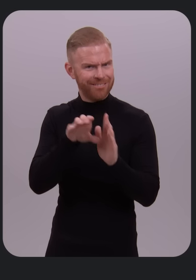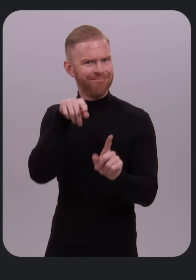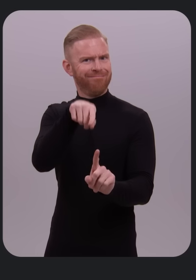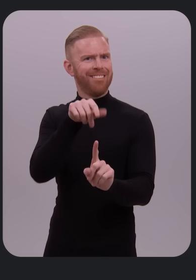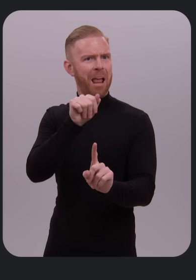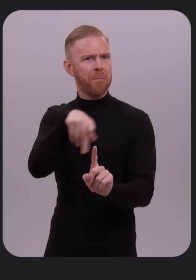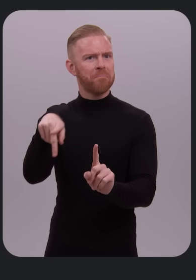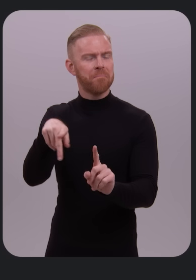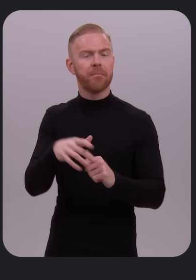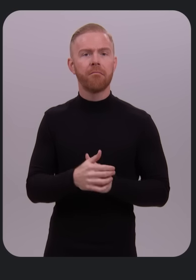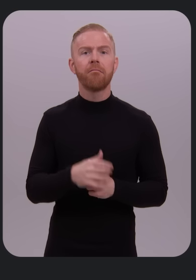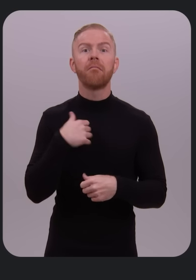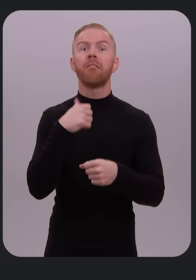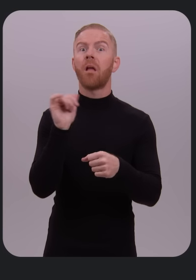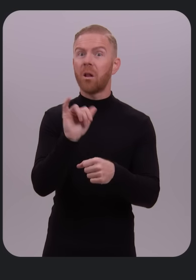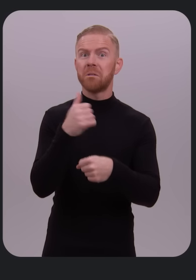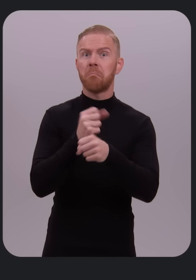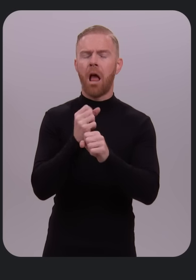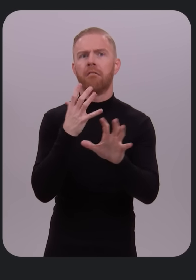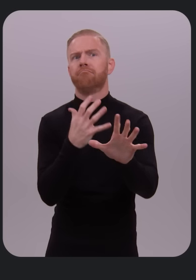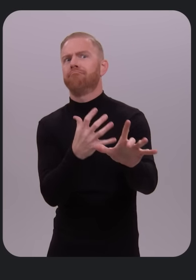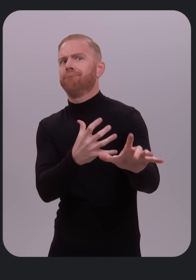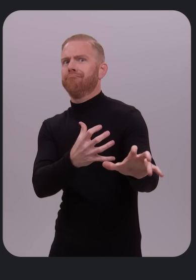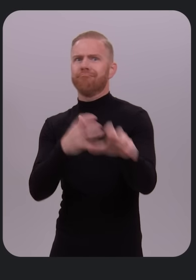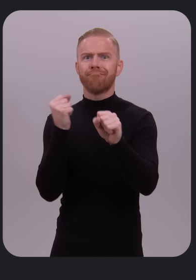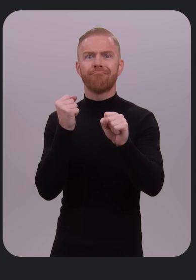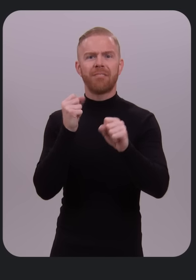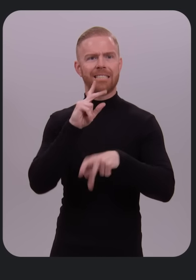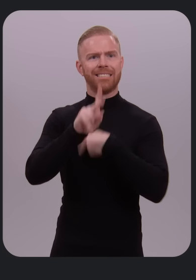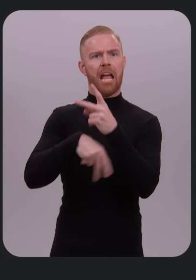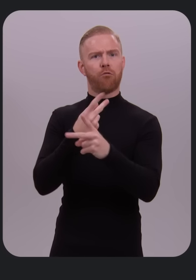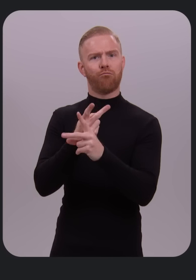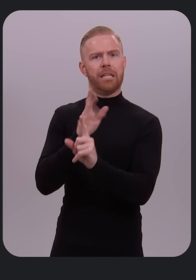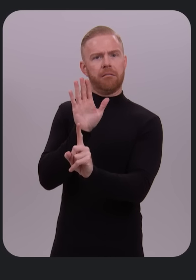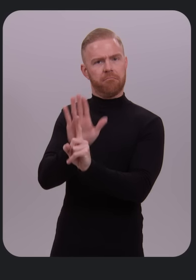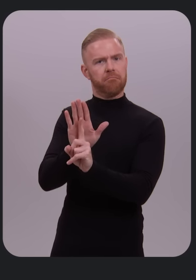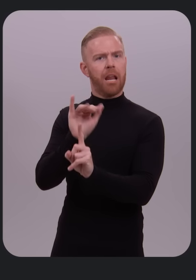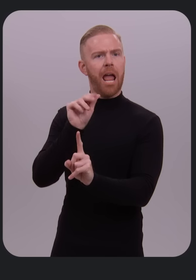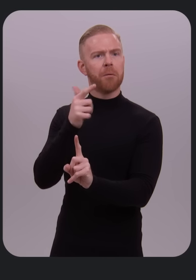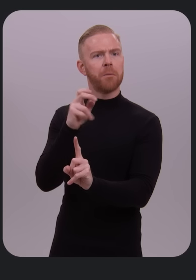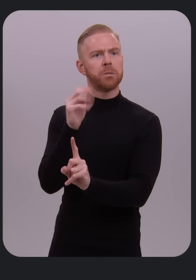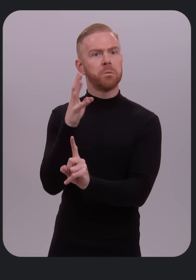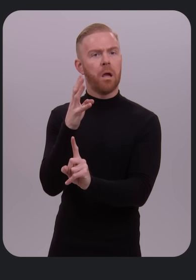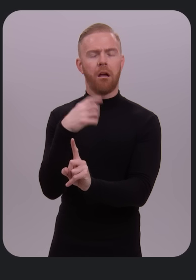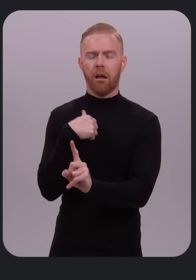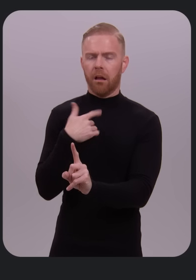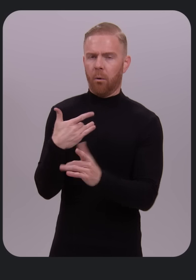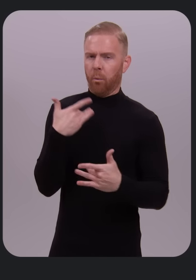We've also made a super fast variant of Imagen 4. We can't wait for you to get your hands on it.